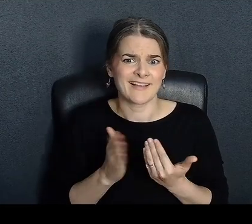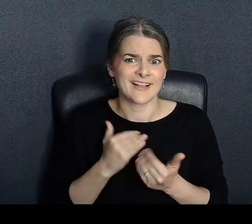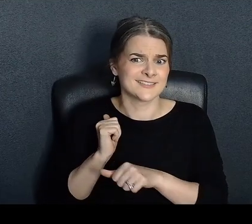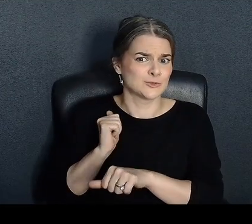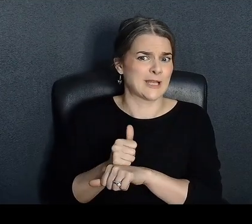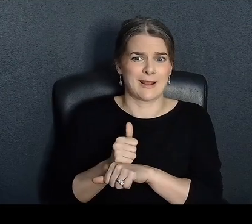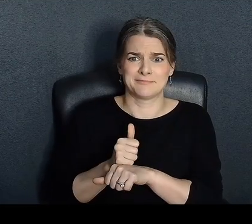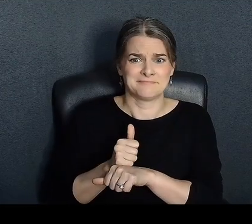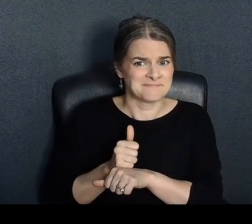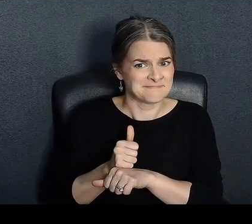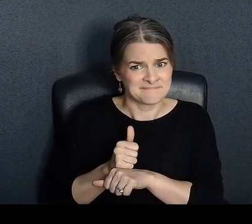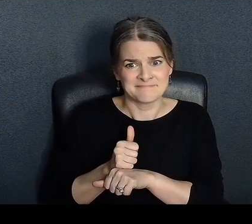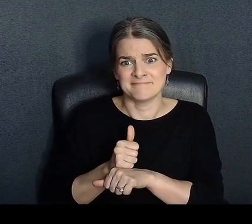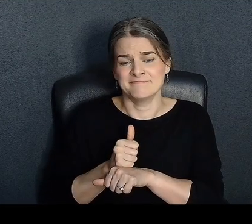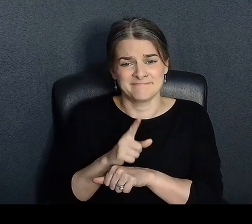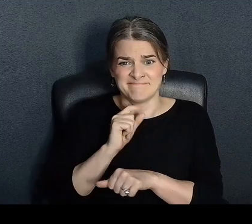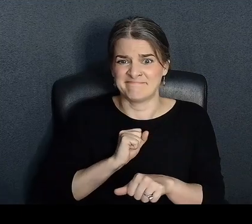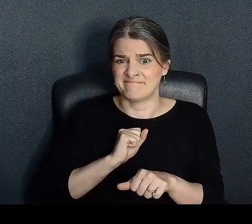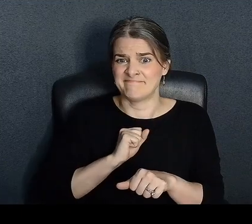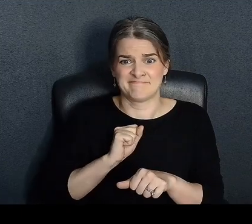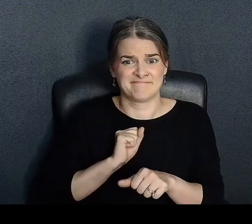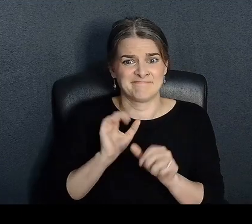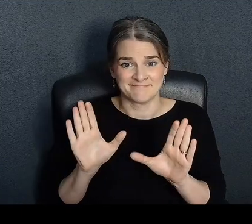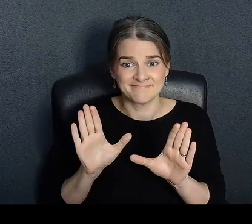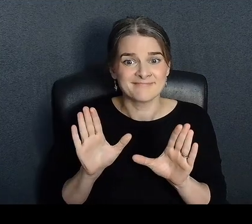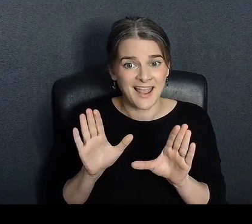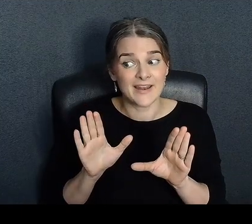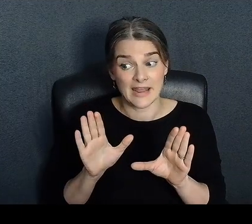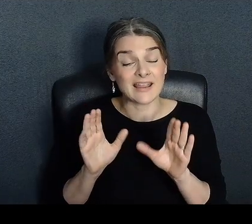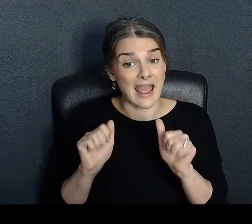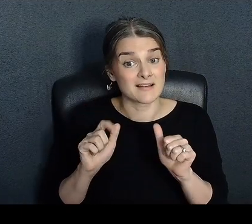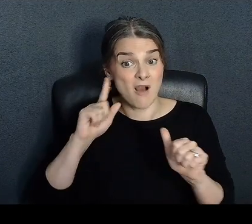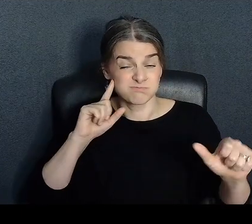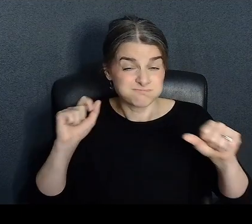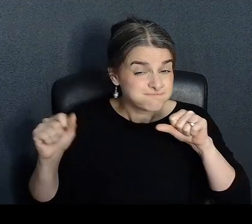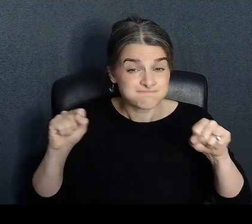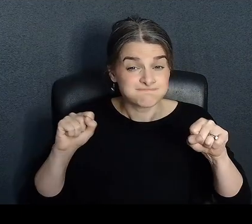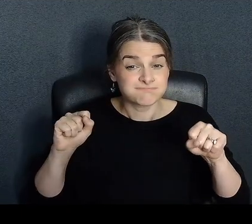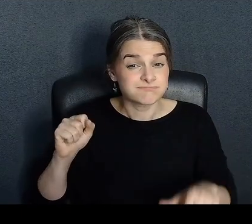And it's also amplified to a certain degree.